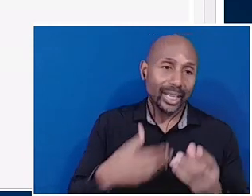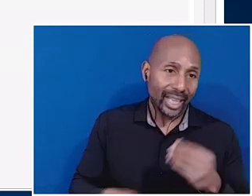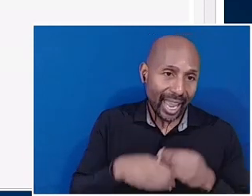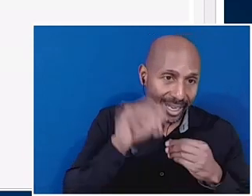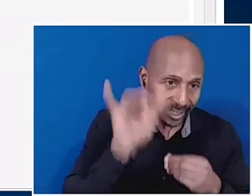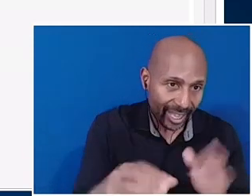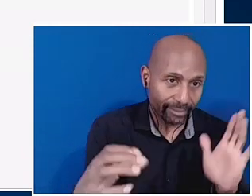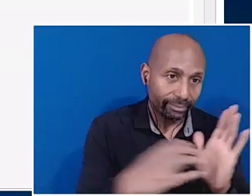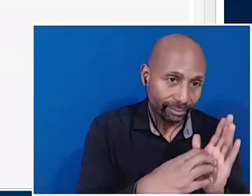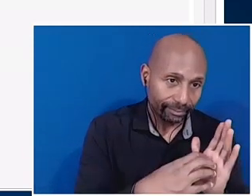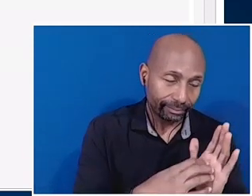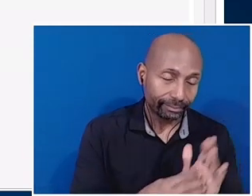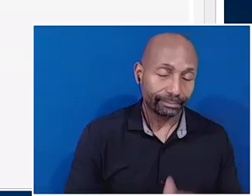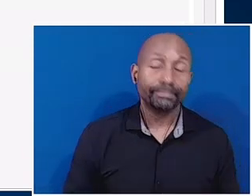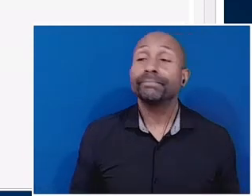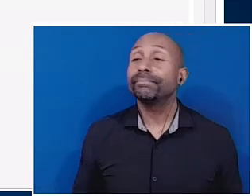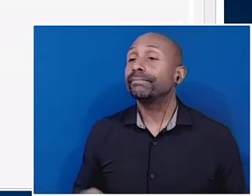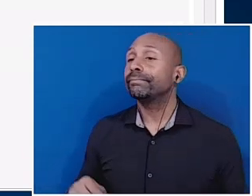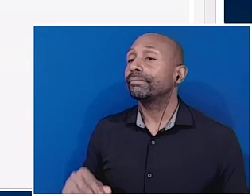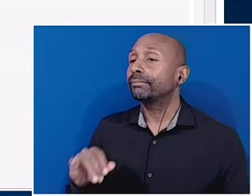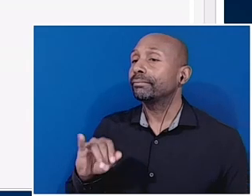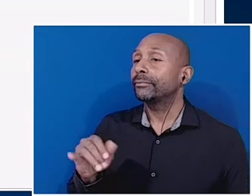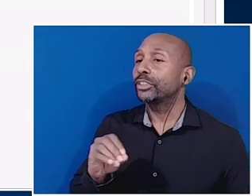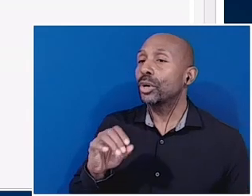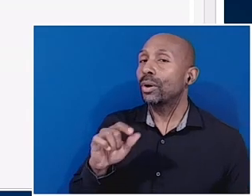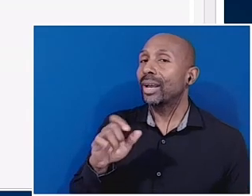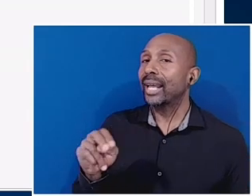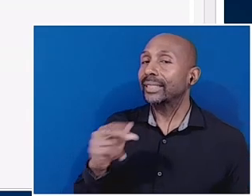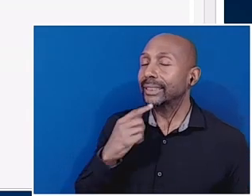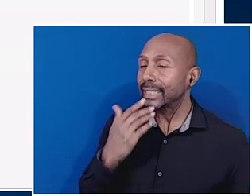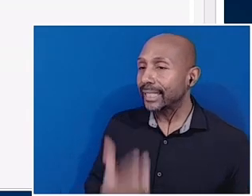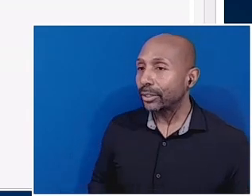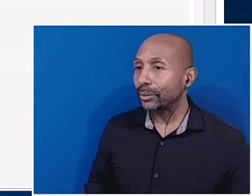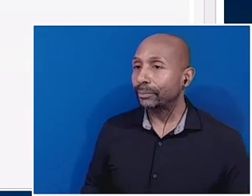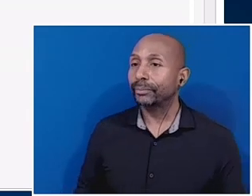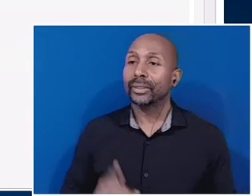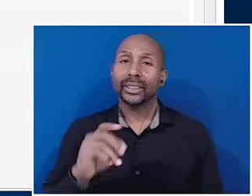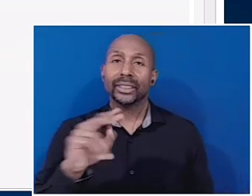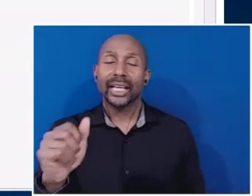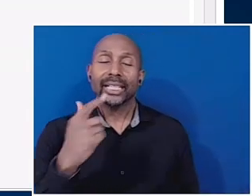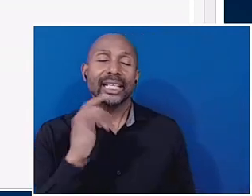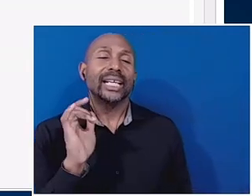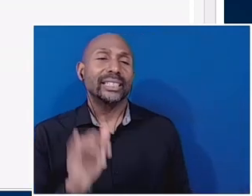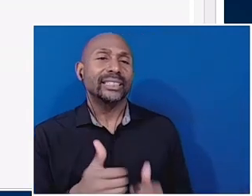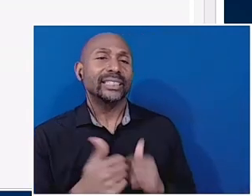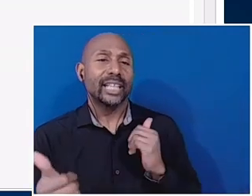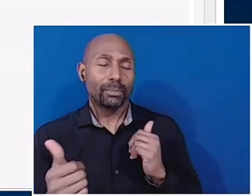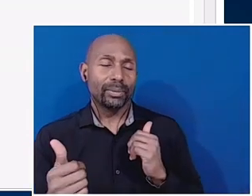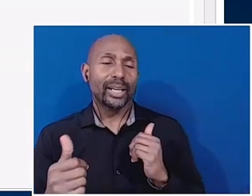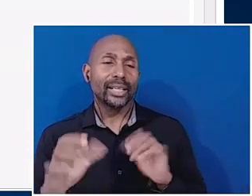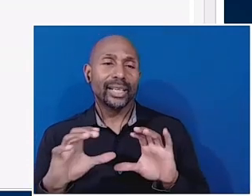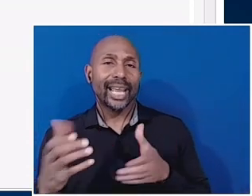Thank you. It's a separate category. And actually, it is part of the existing